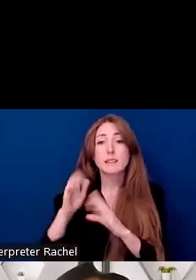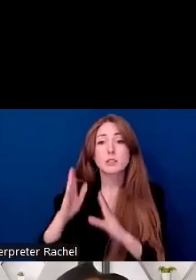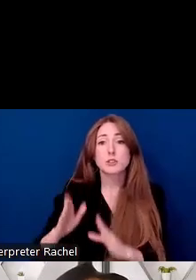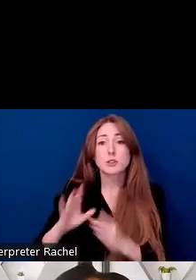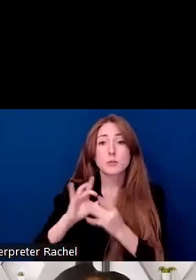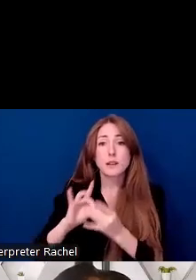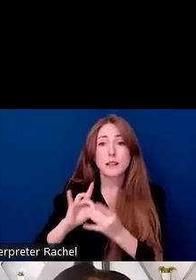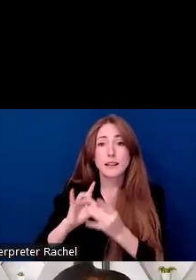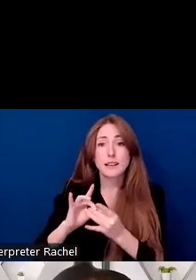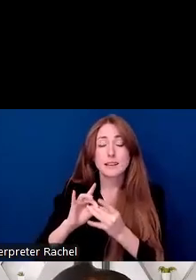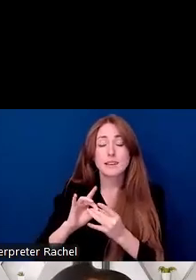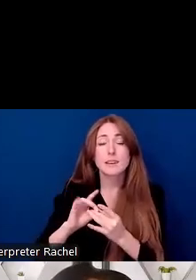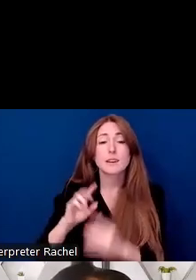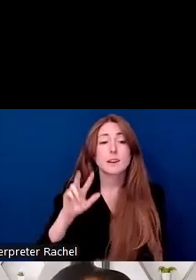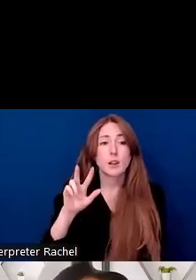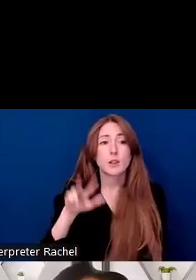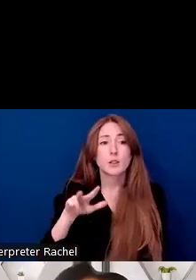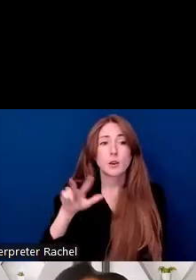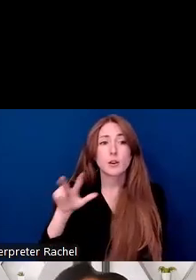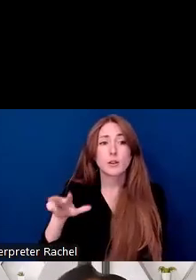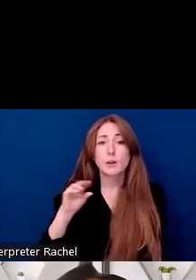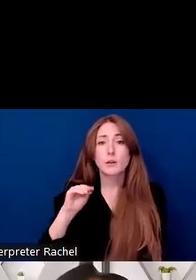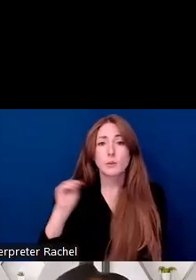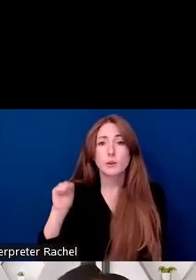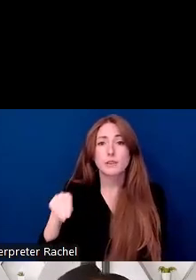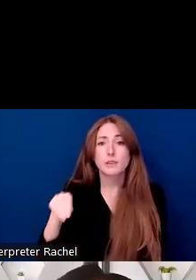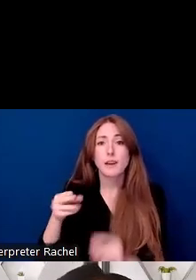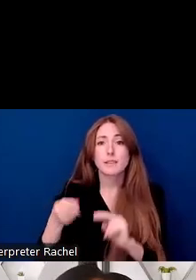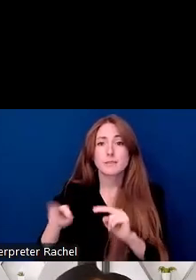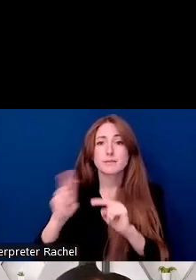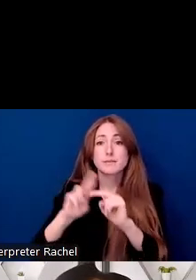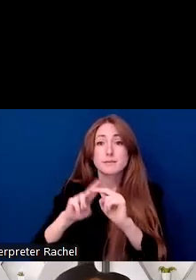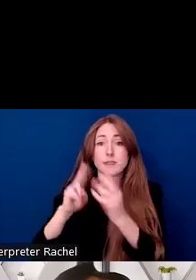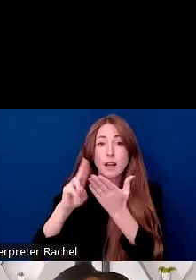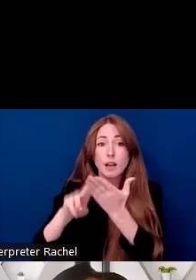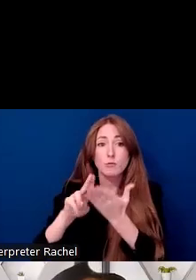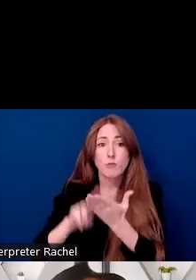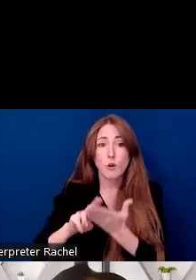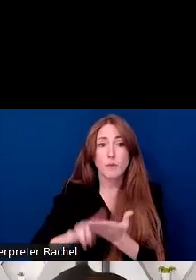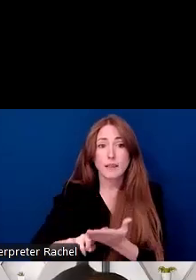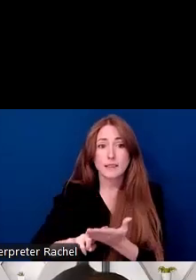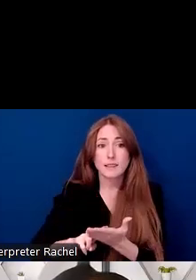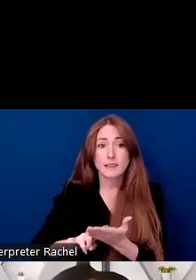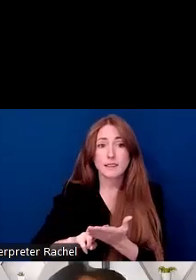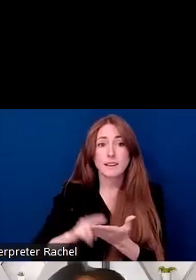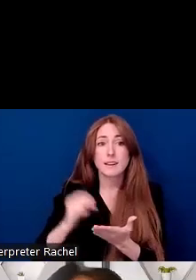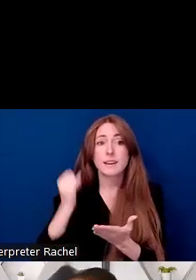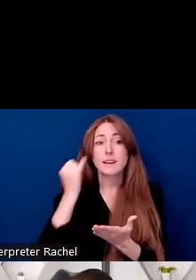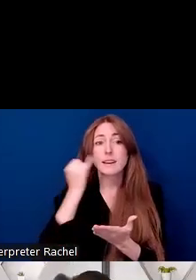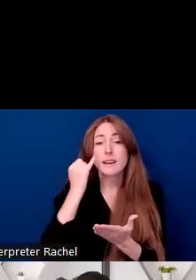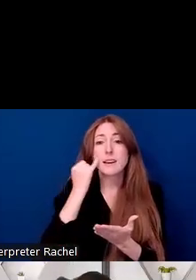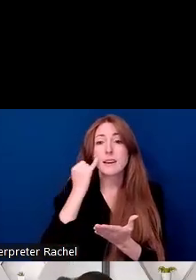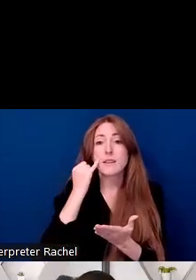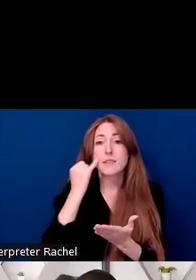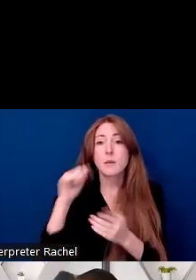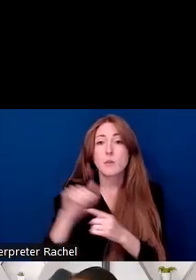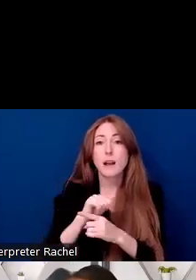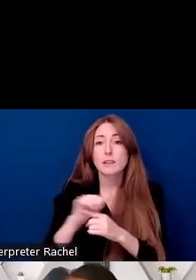by 33% for enrollment practitioners who manage back pain, while it's increased by